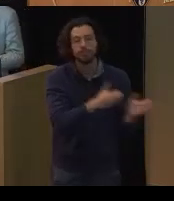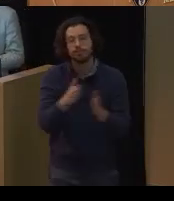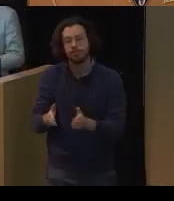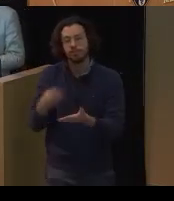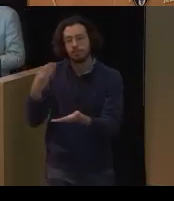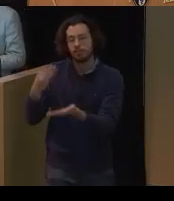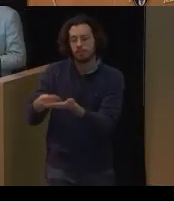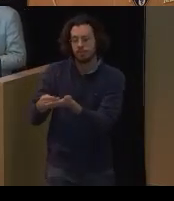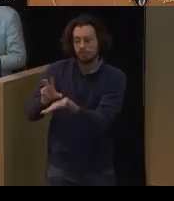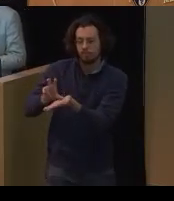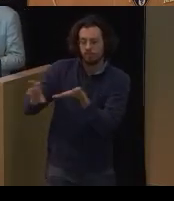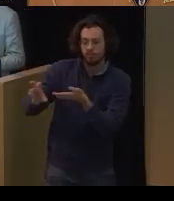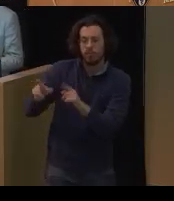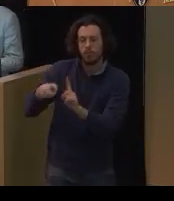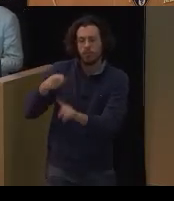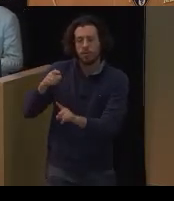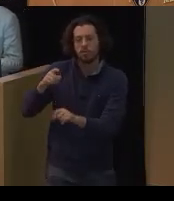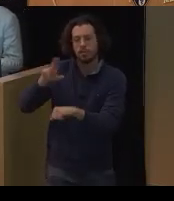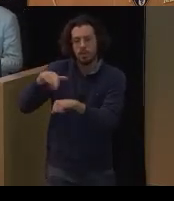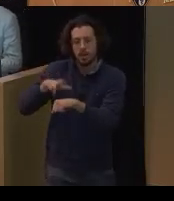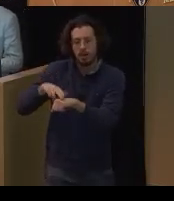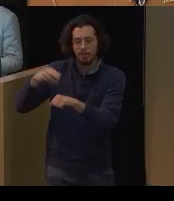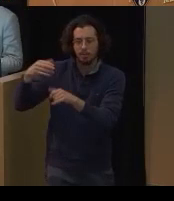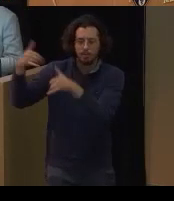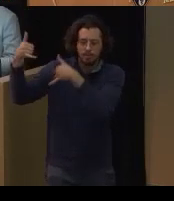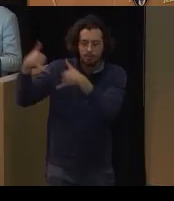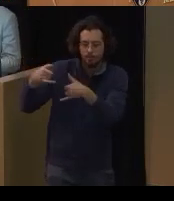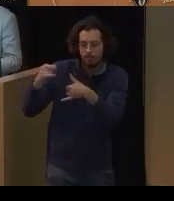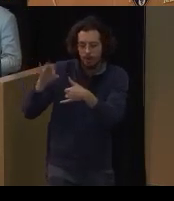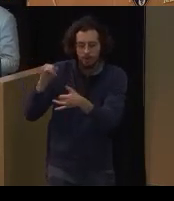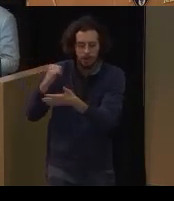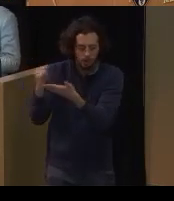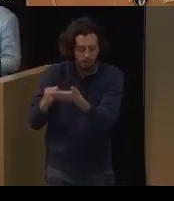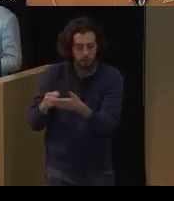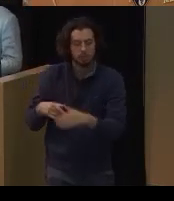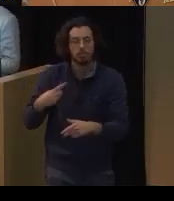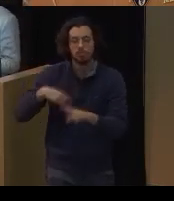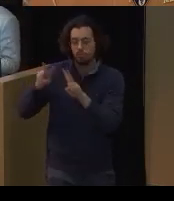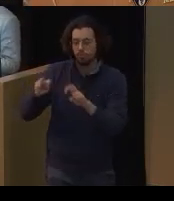by the National Endowment uh for the Arts in which we evaluated this idea that fiction reading